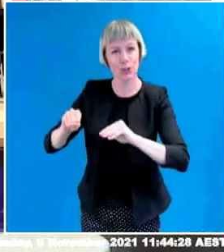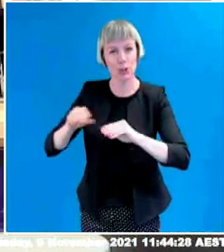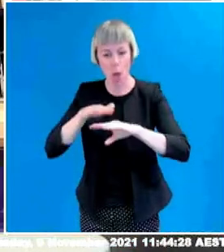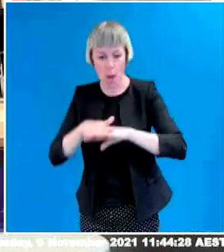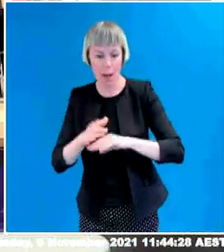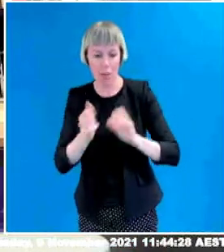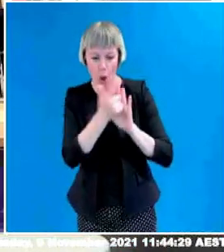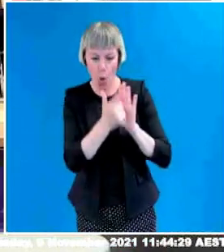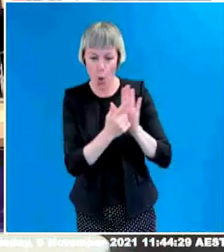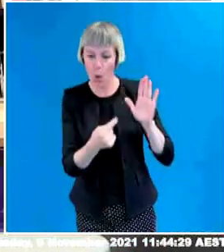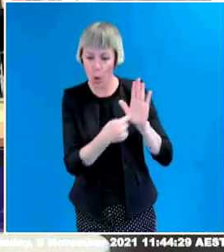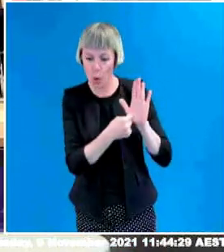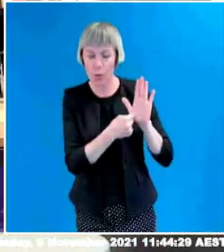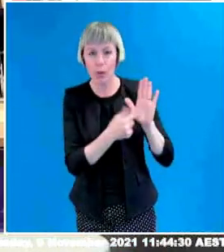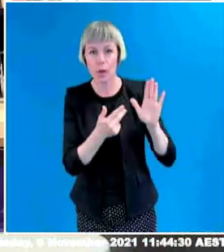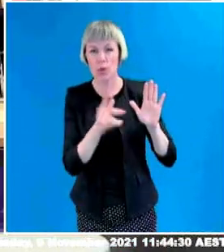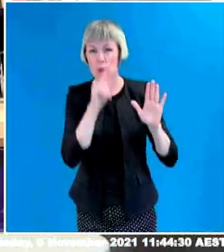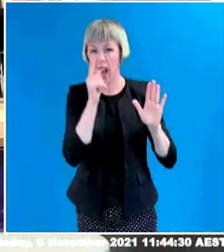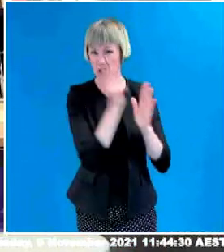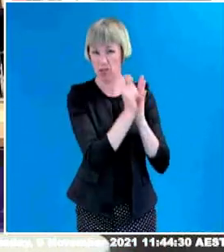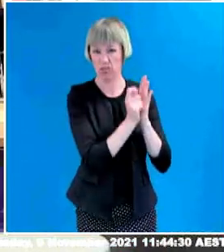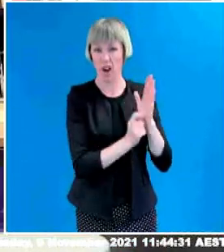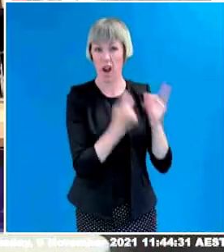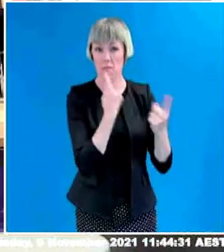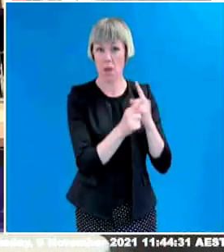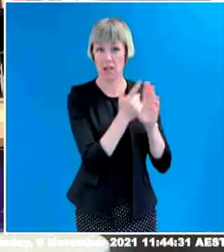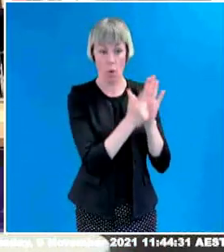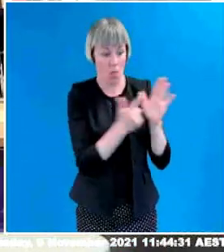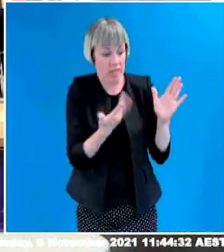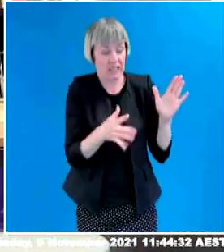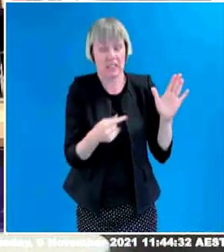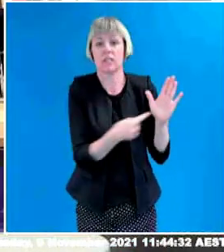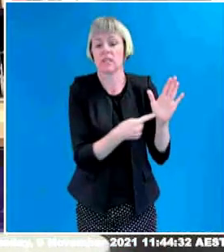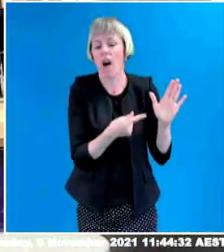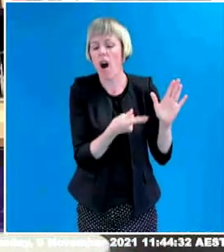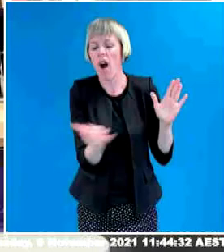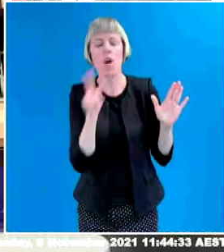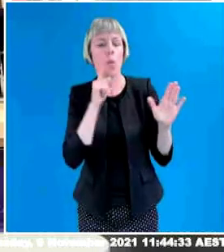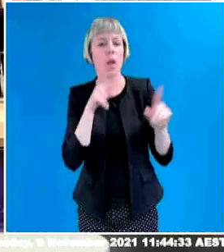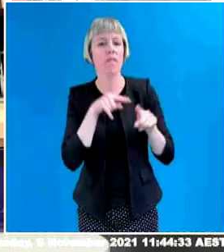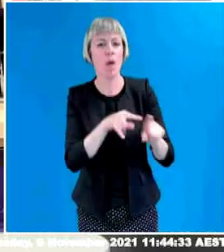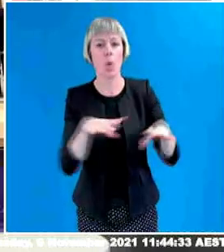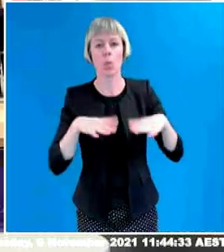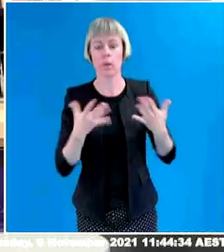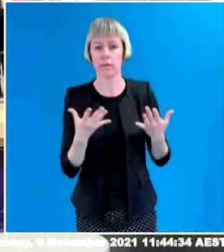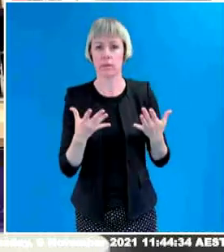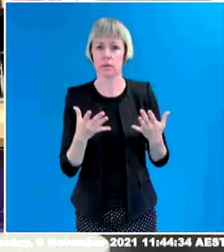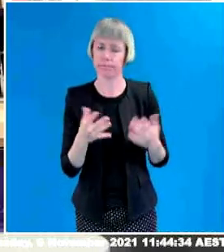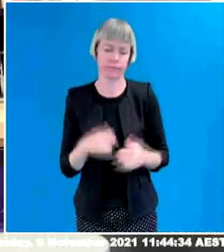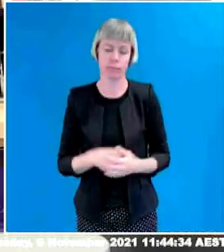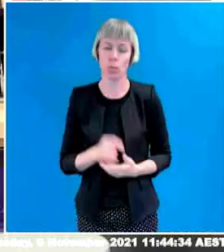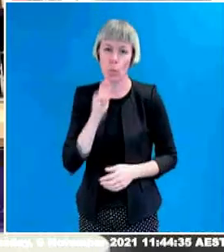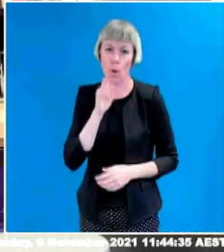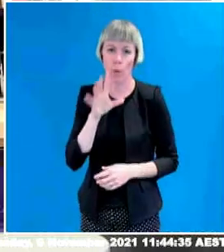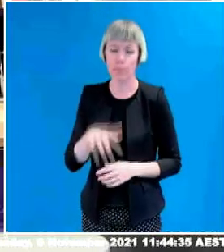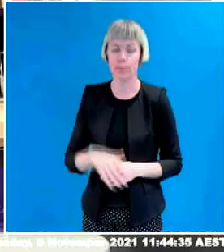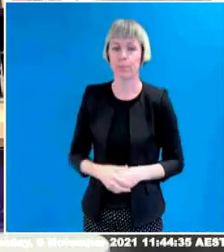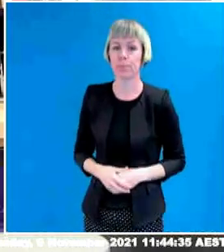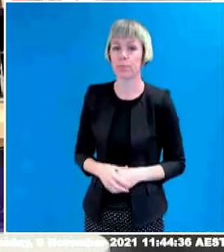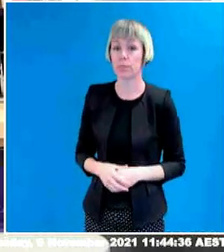draft a law and leave it at that and expect it will be complied with. I also think it is important, if government is looking at this area, they